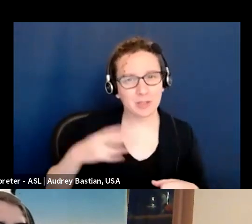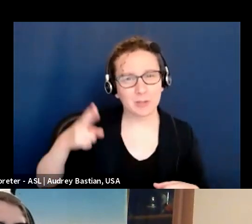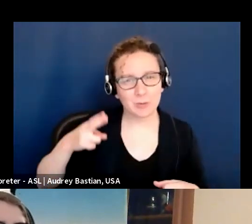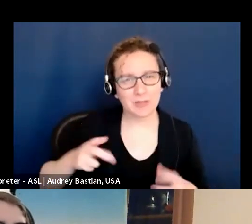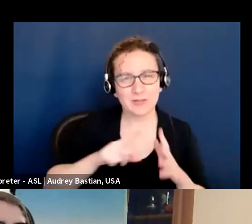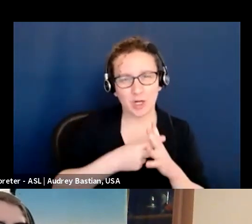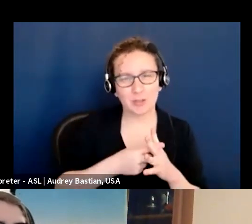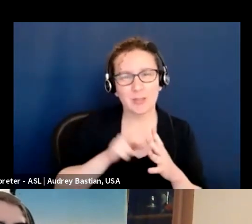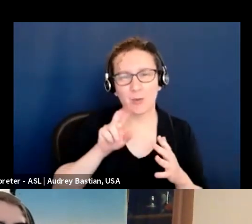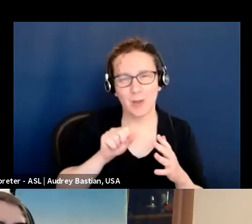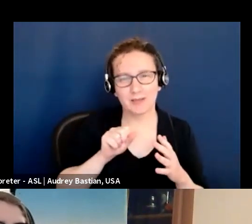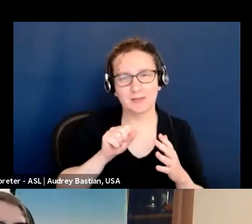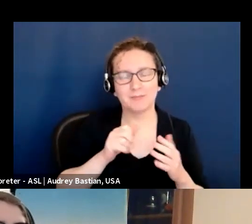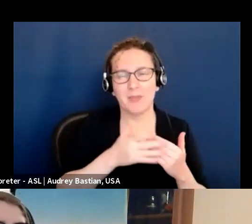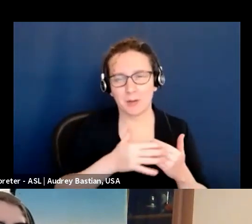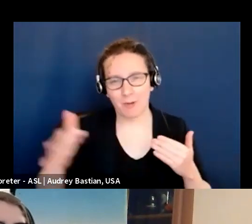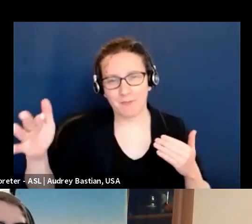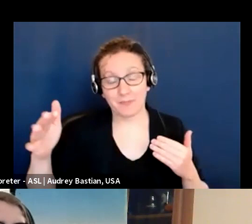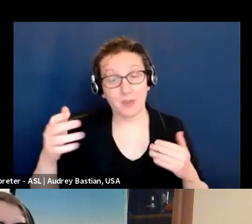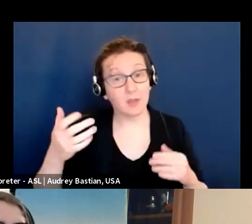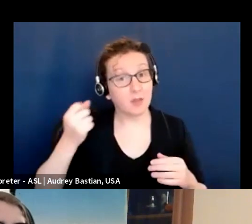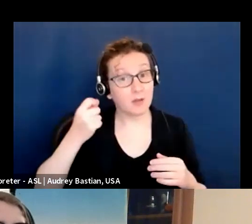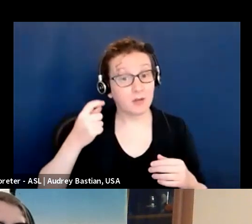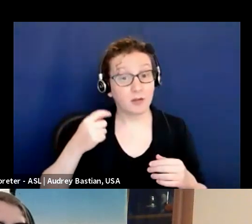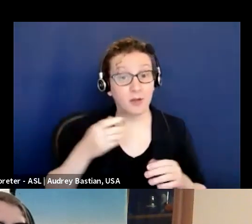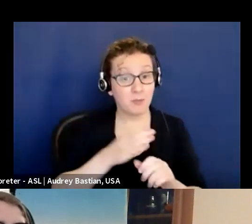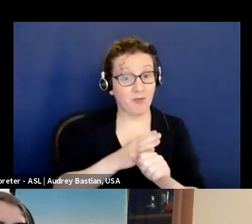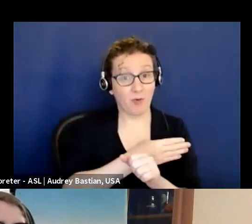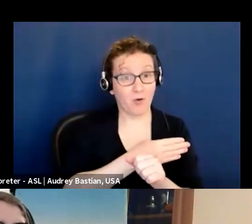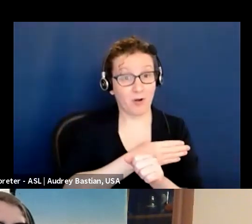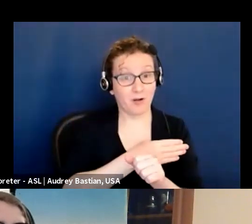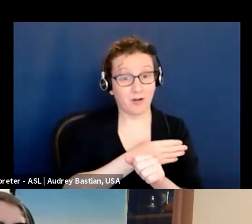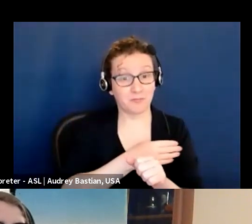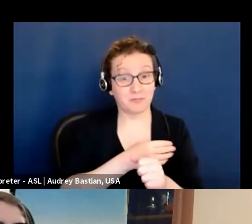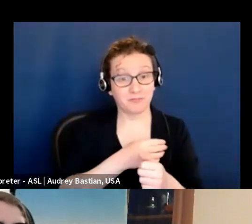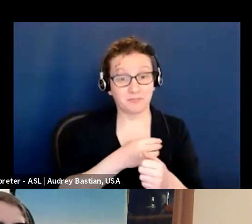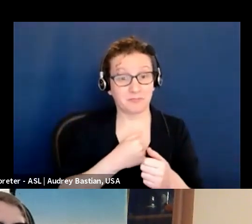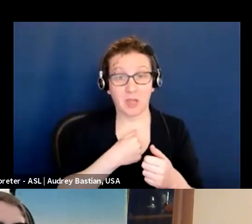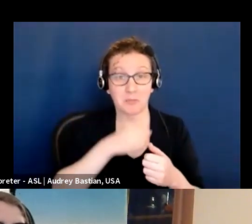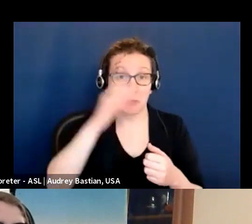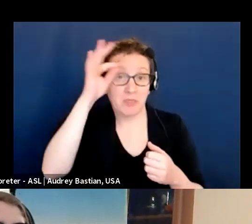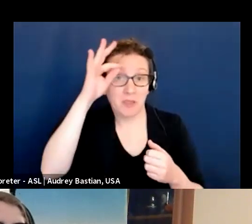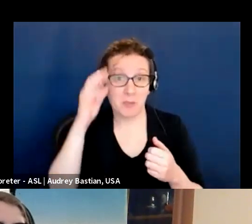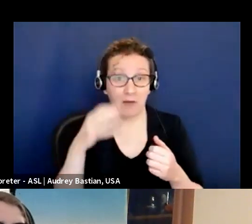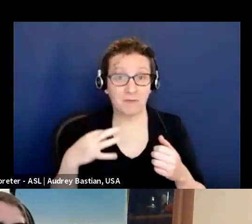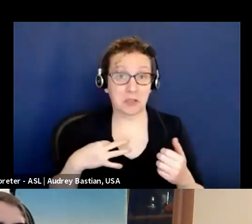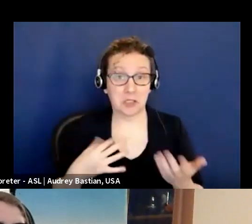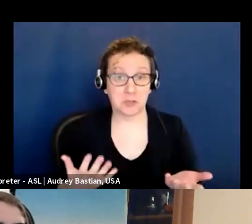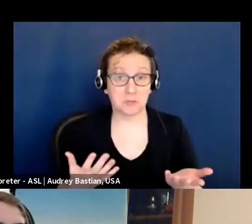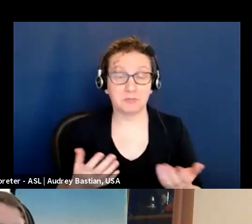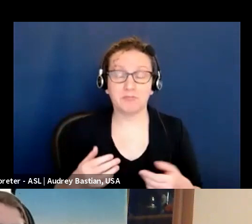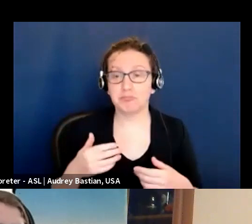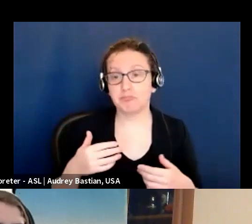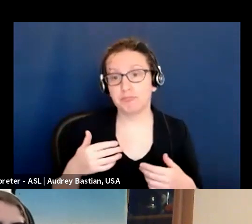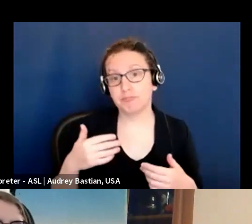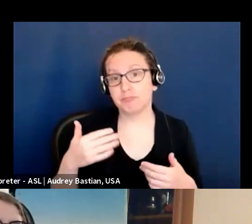United States because before, well, yes. When I think about it, maybe I would do volunteer.